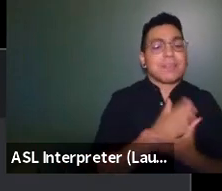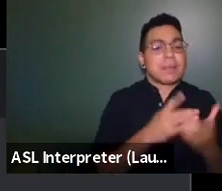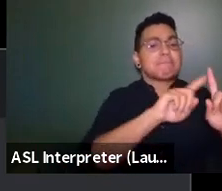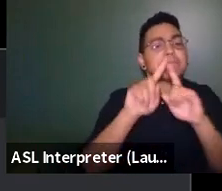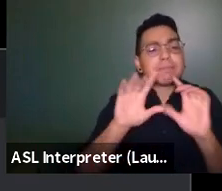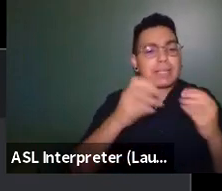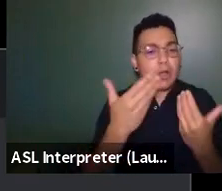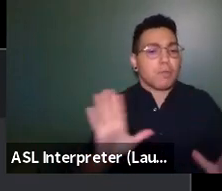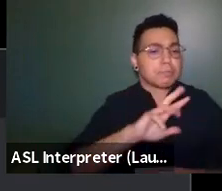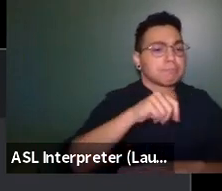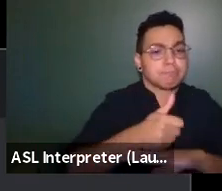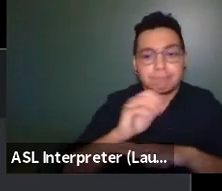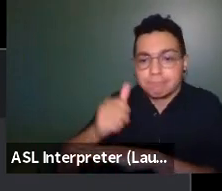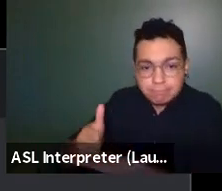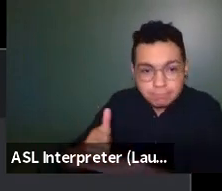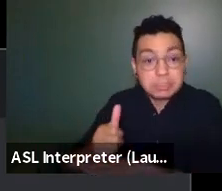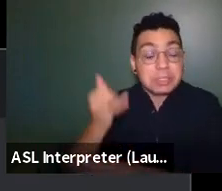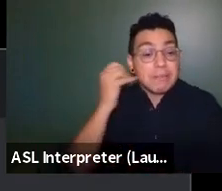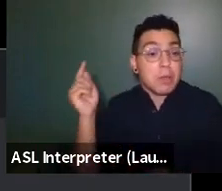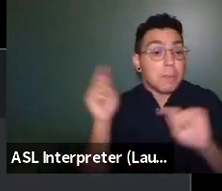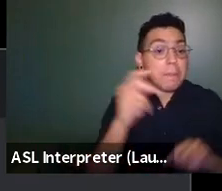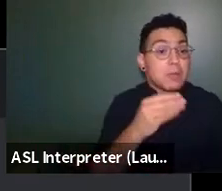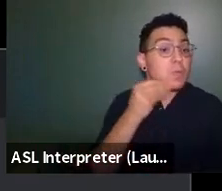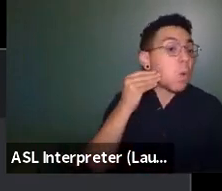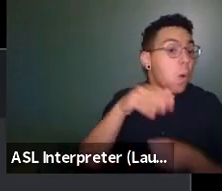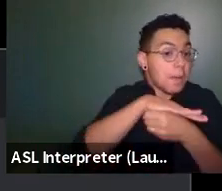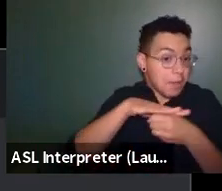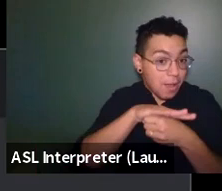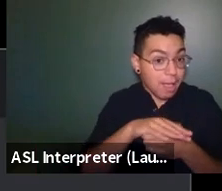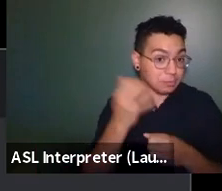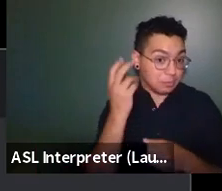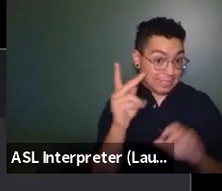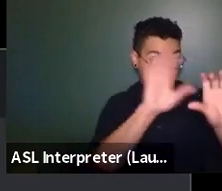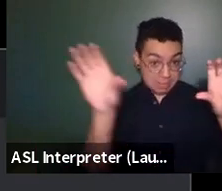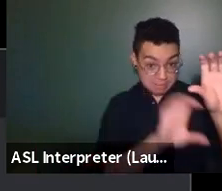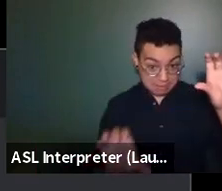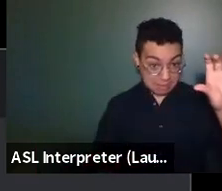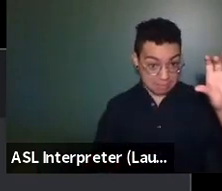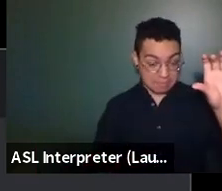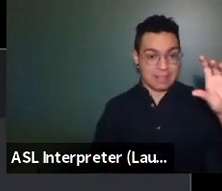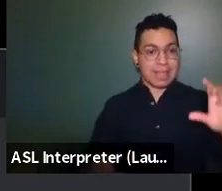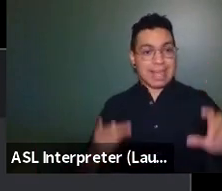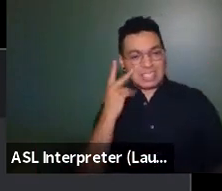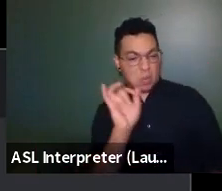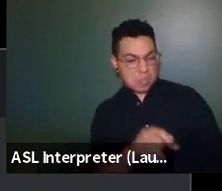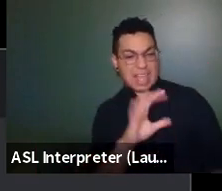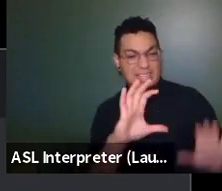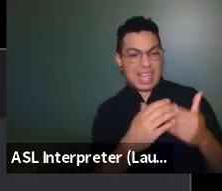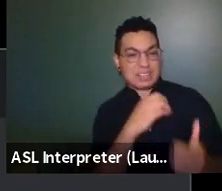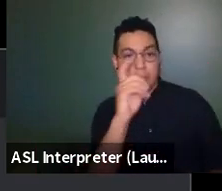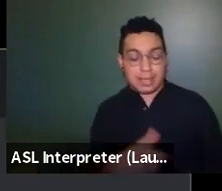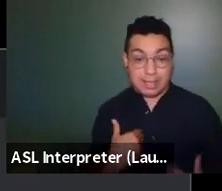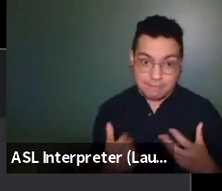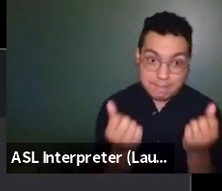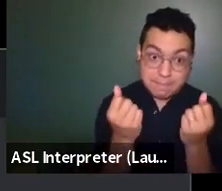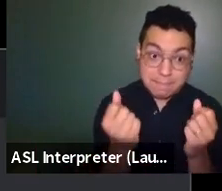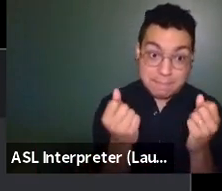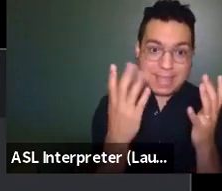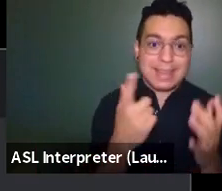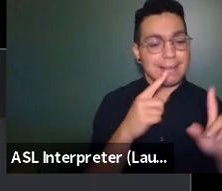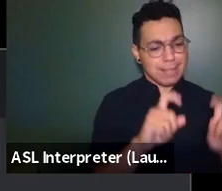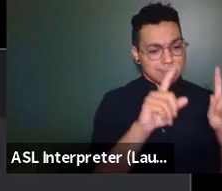ESD 112 - Katherine Livick: If I go to my home area here and I have a class that I don't need. So I have a lot of classes that's a test class here. Maybe I don't need them all.